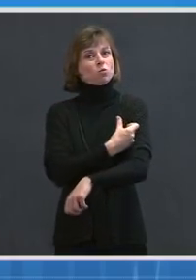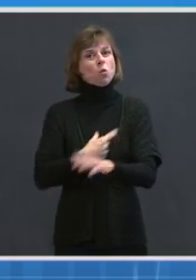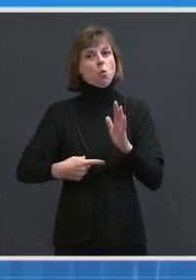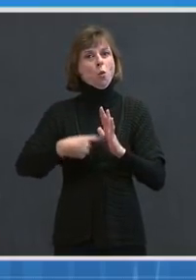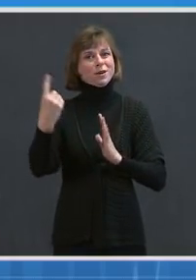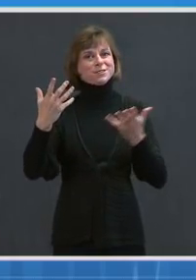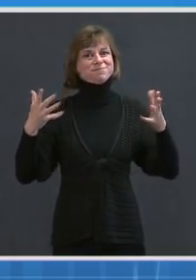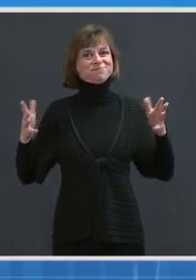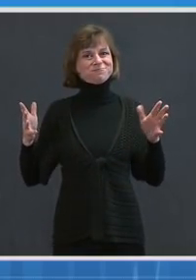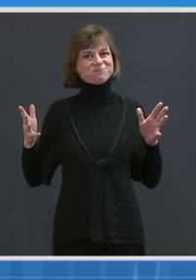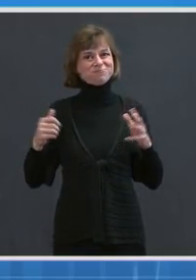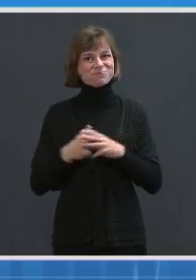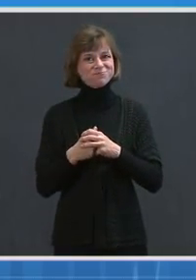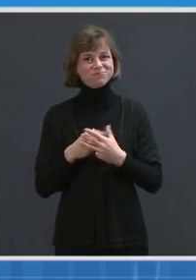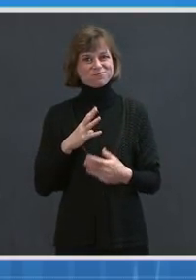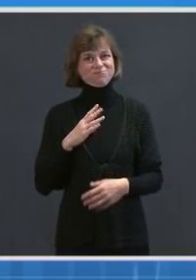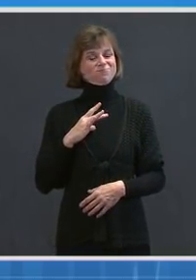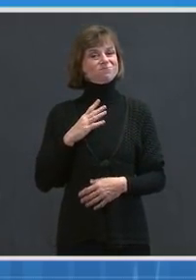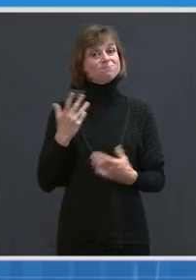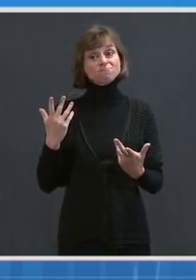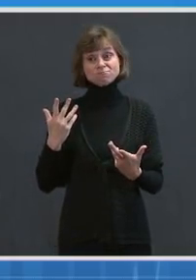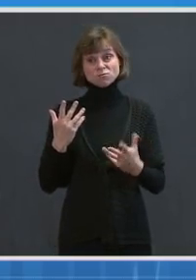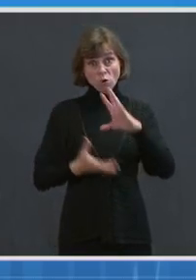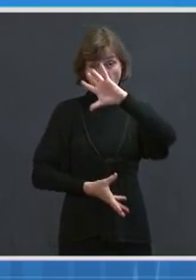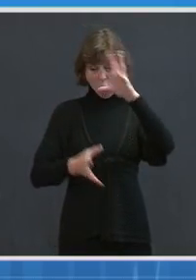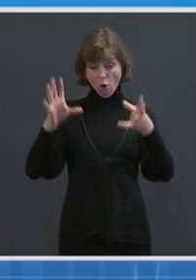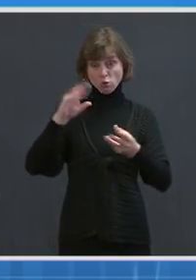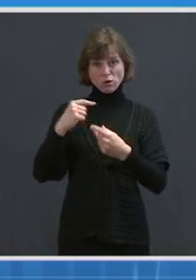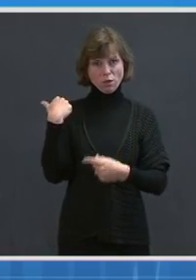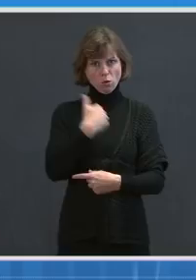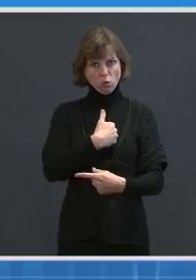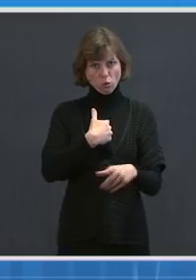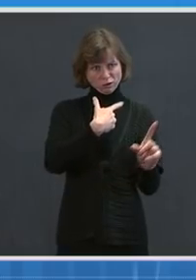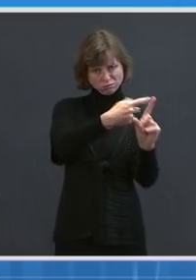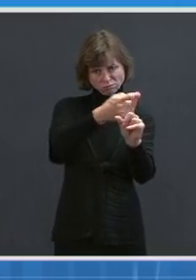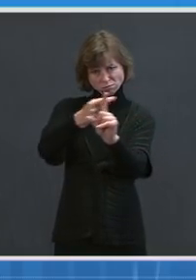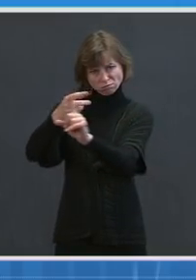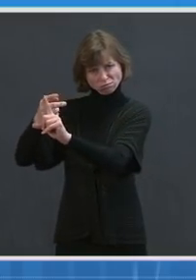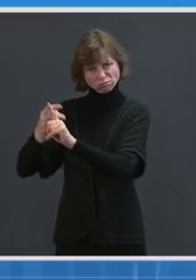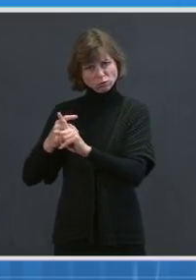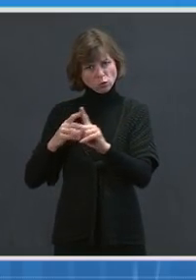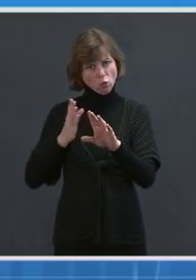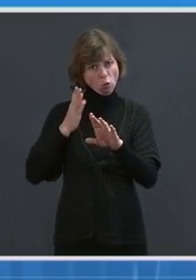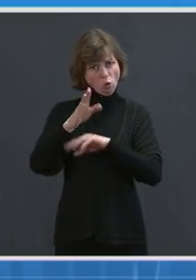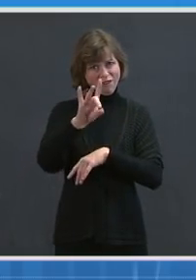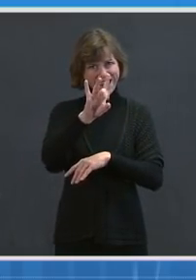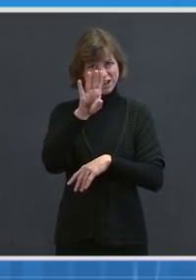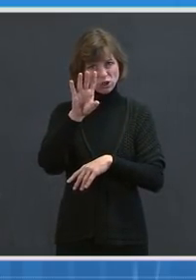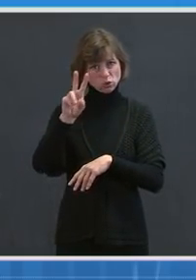Altogether, we've administered more than 82 million shots -- more than any country in the world.